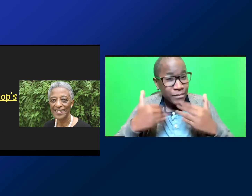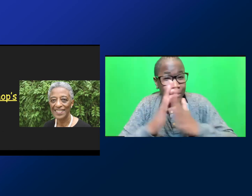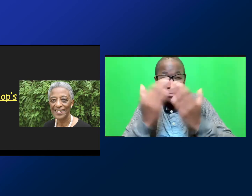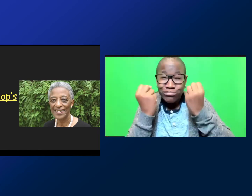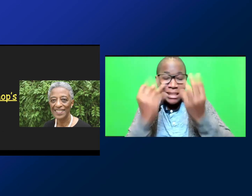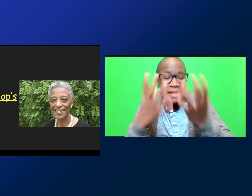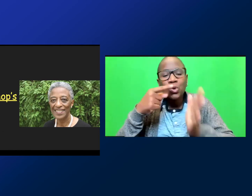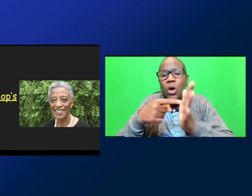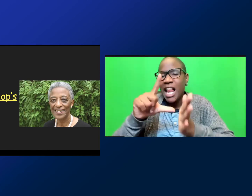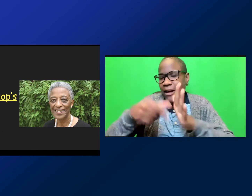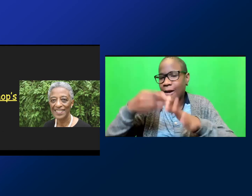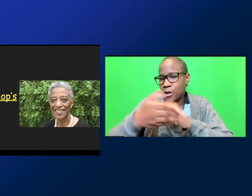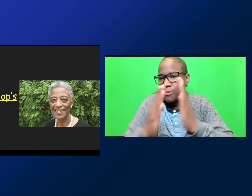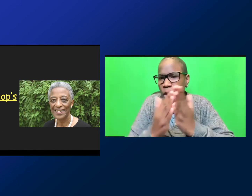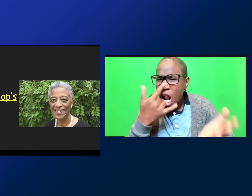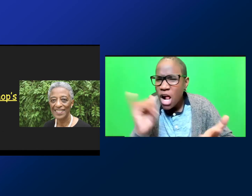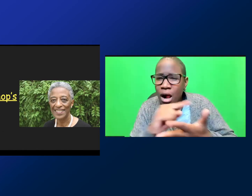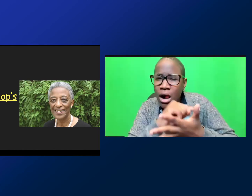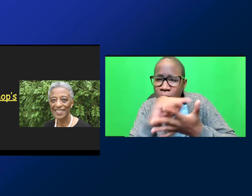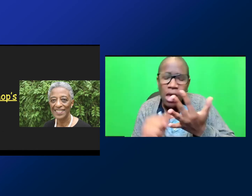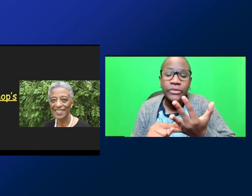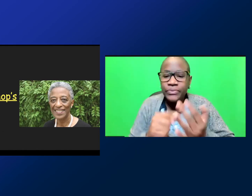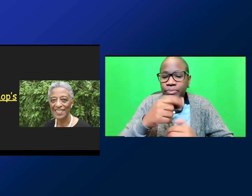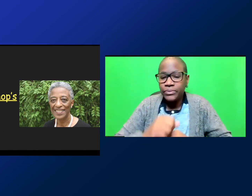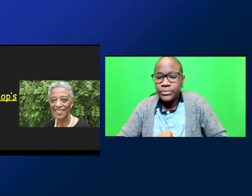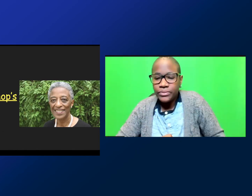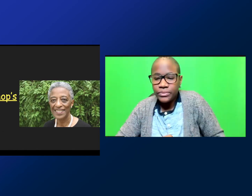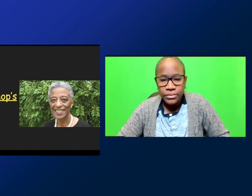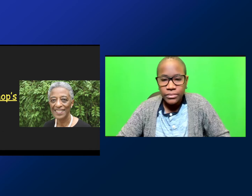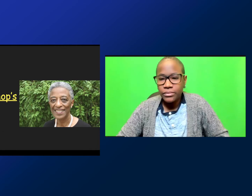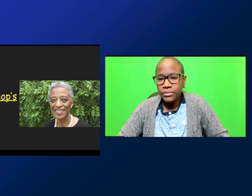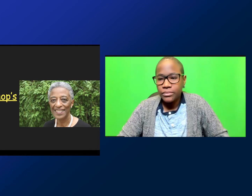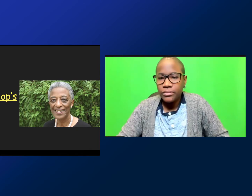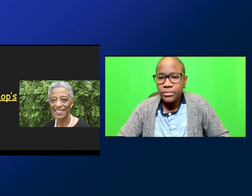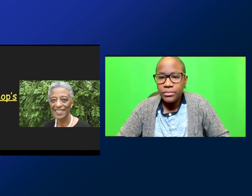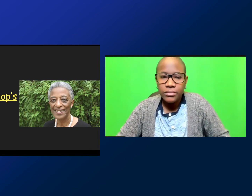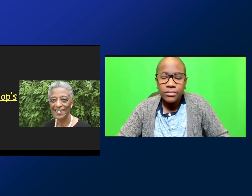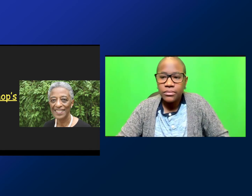have age-appropriate conversations talk about uh you know tie that to a storybook and have them see